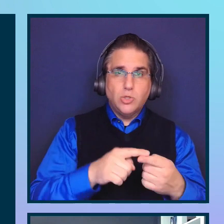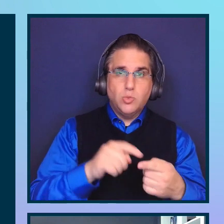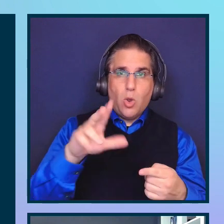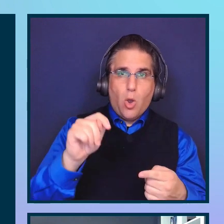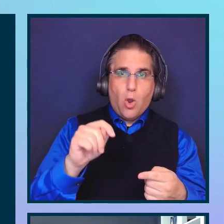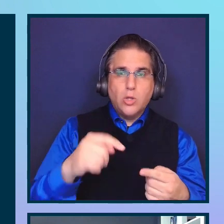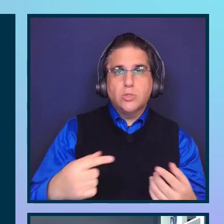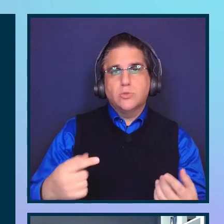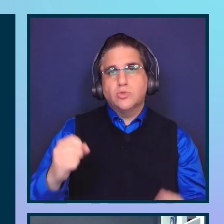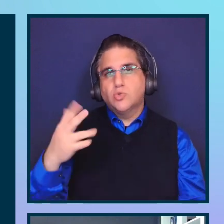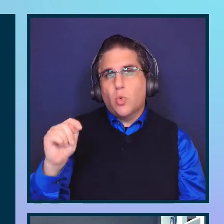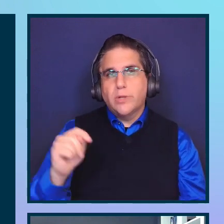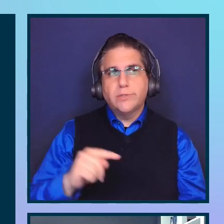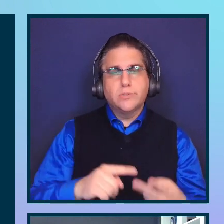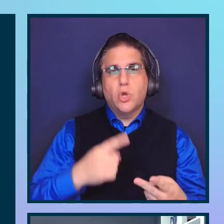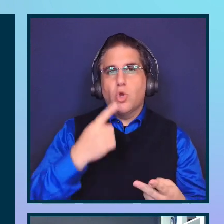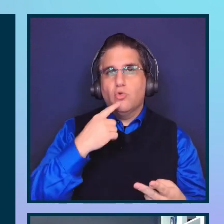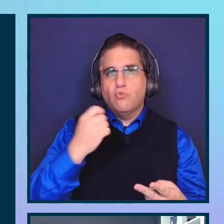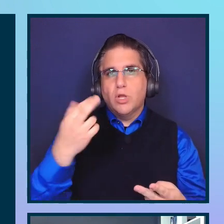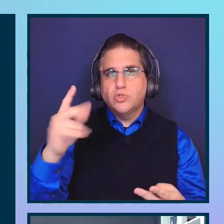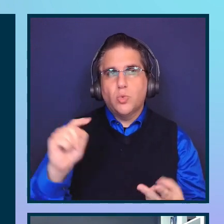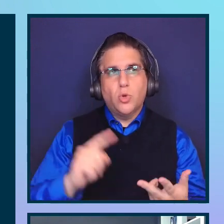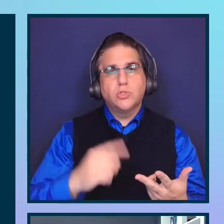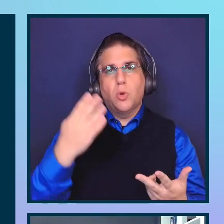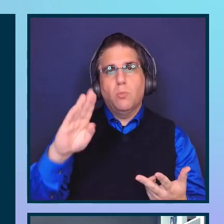add to cart blue shorts, so that I know exactly what I'm adding to the cart.